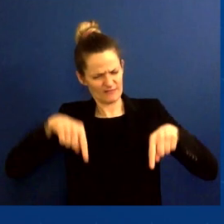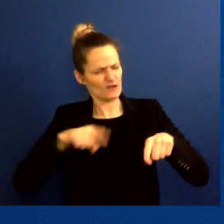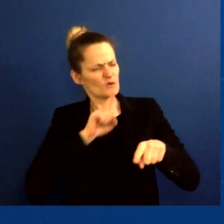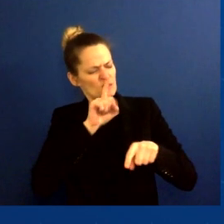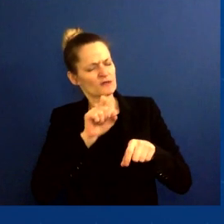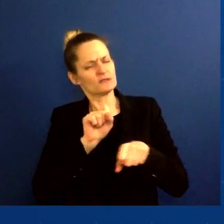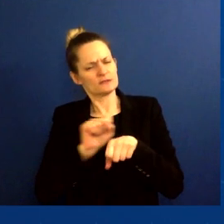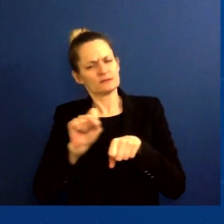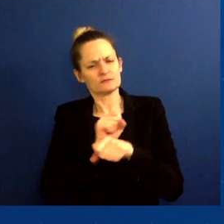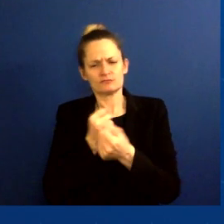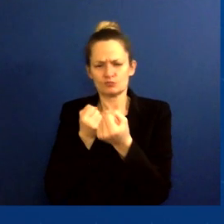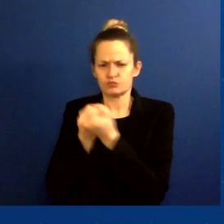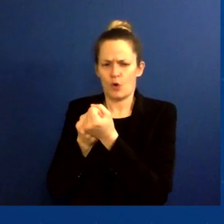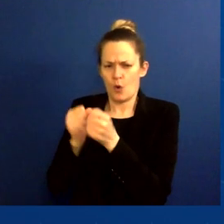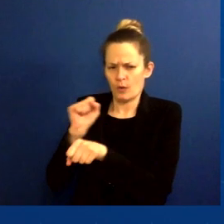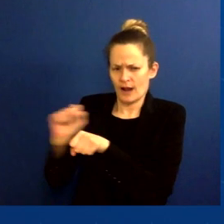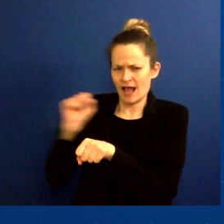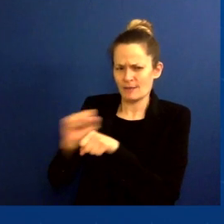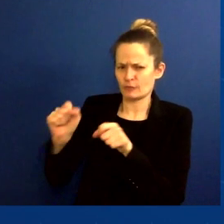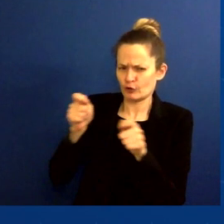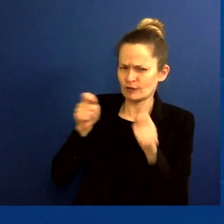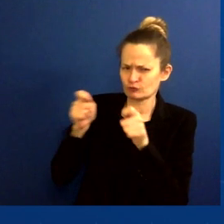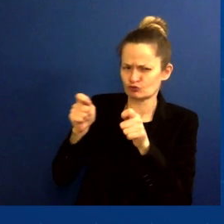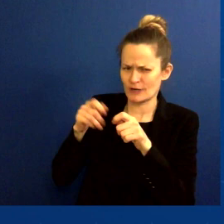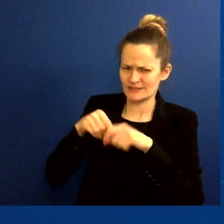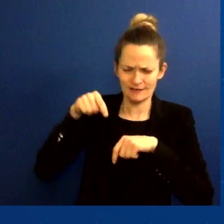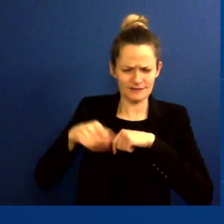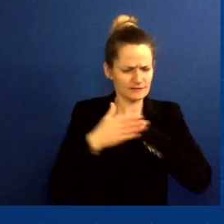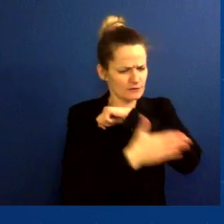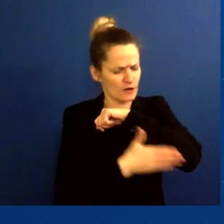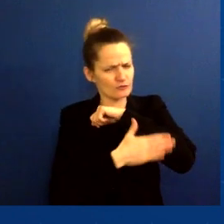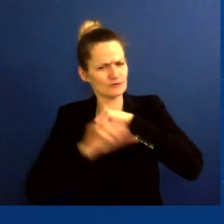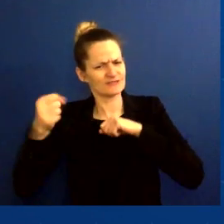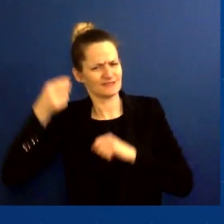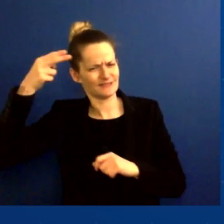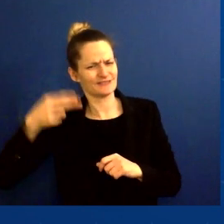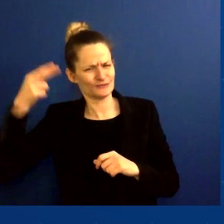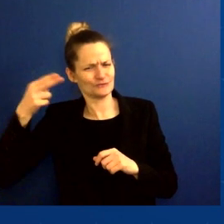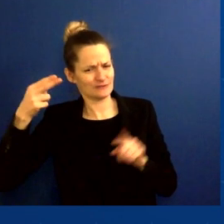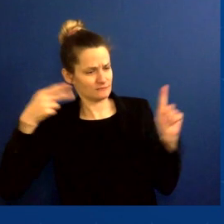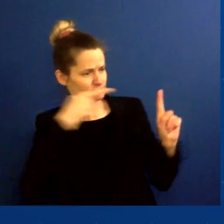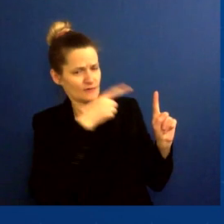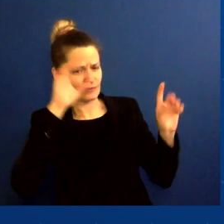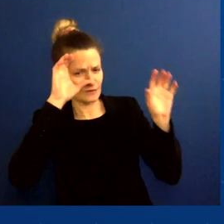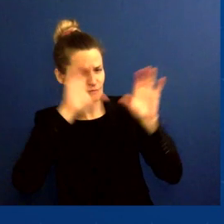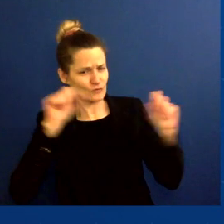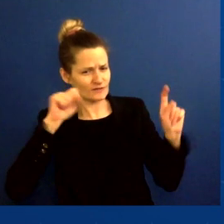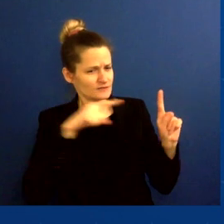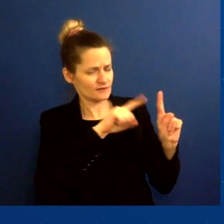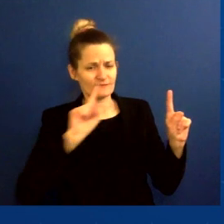And in a few minutes, the president of the United States is going to sign an executive order. That order will make sure that big,